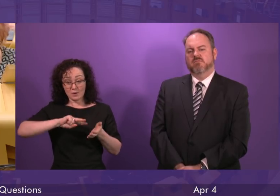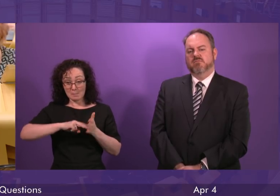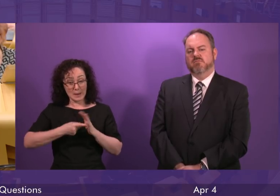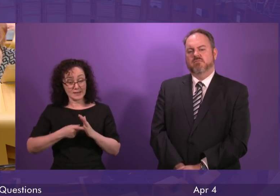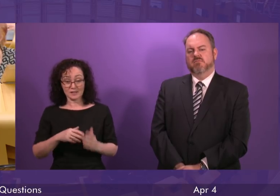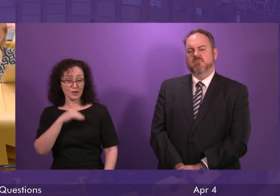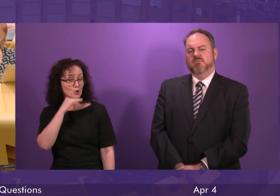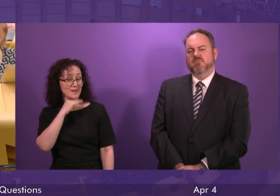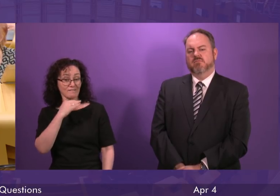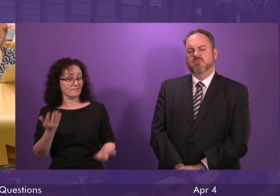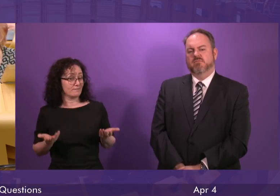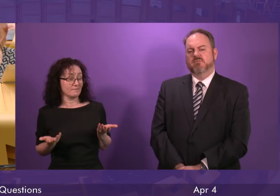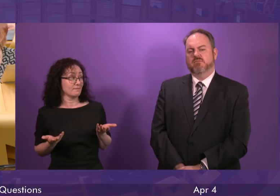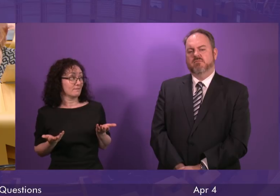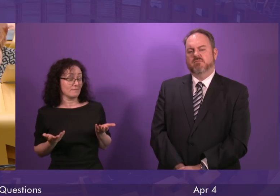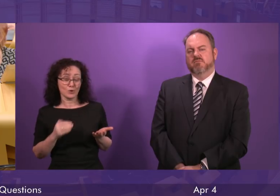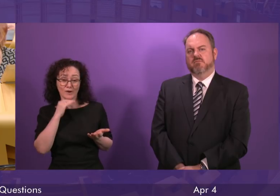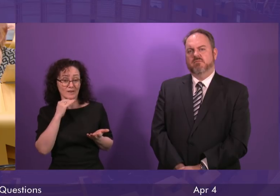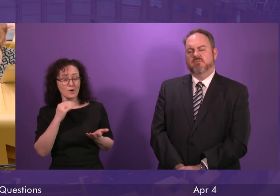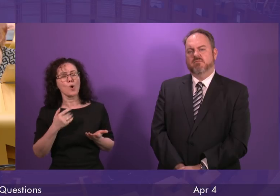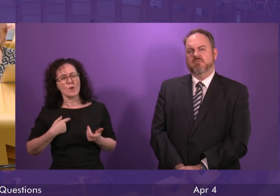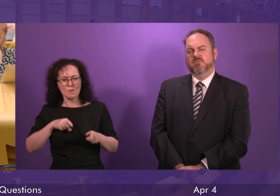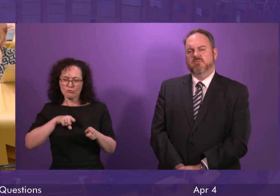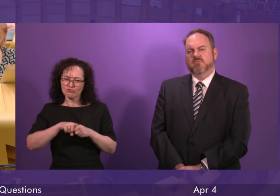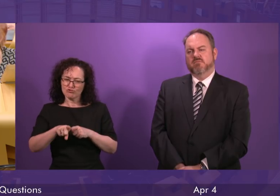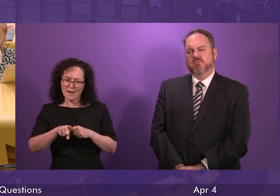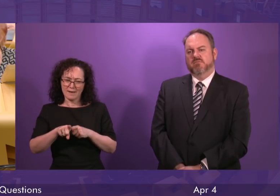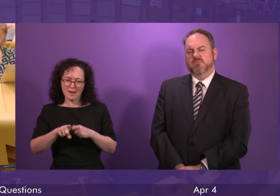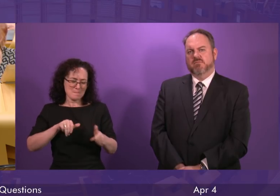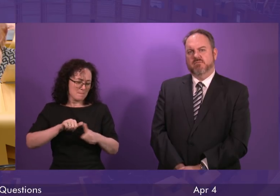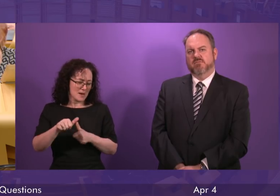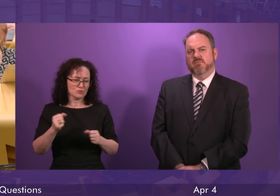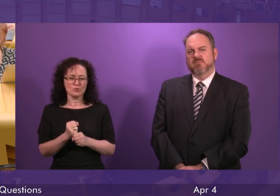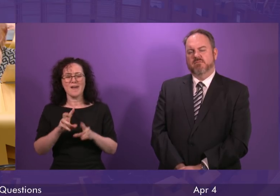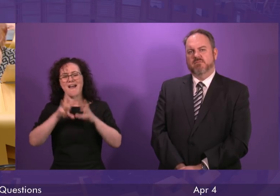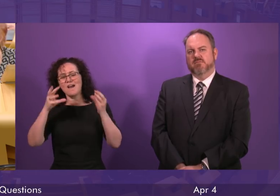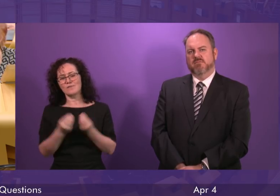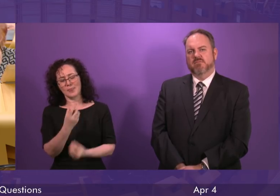We will continue to do everything that we can and to press the UK Government to do likewise.